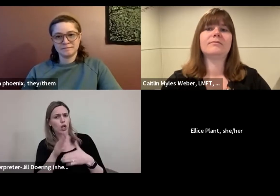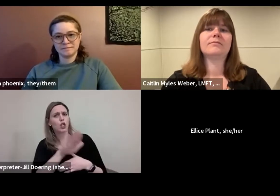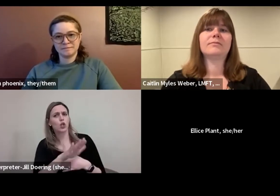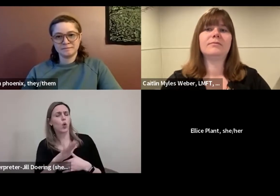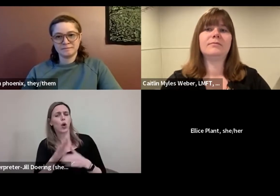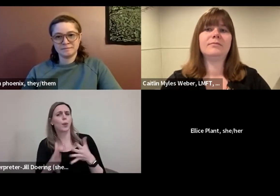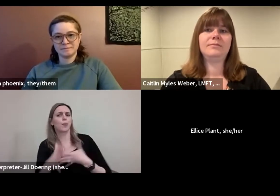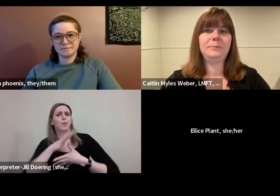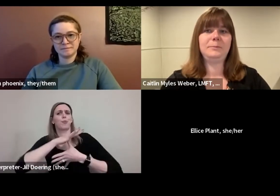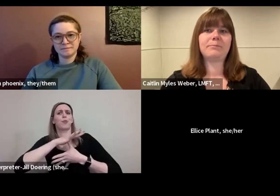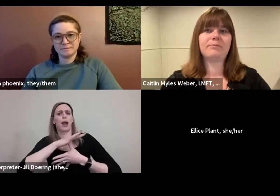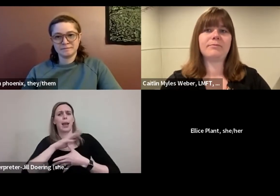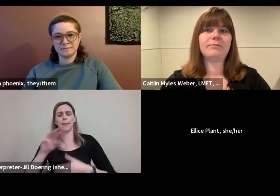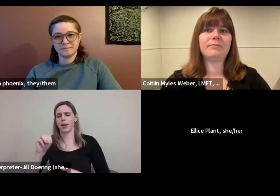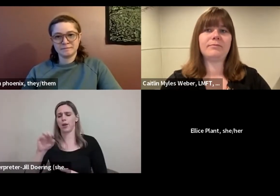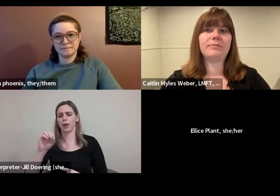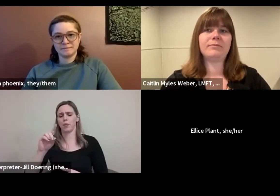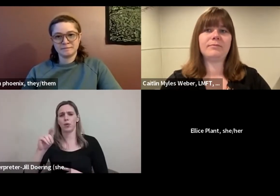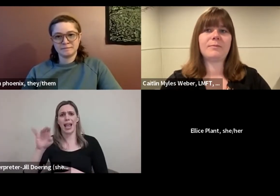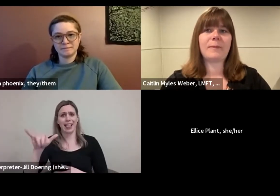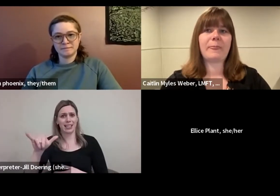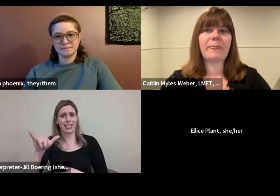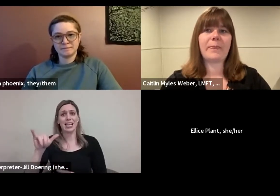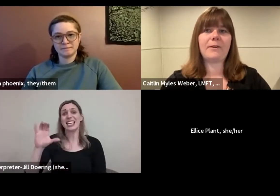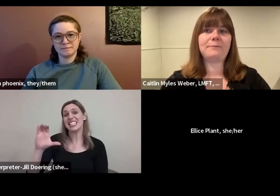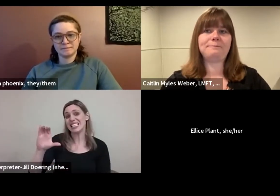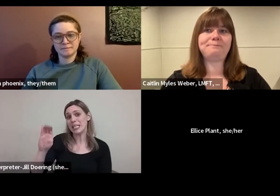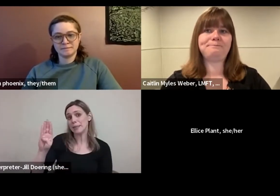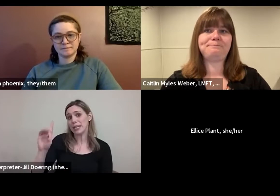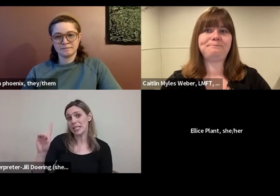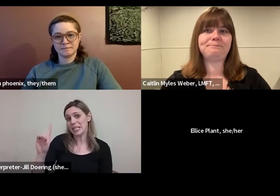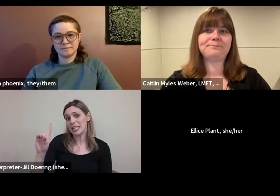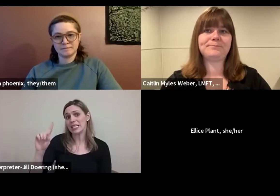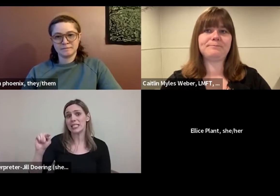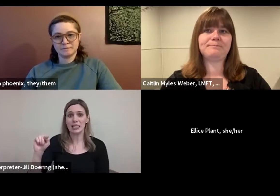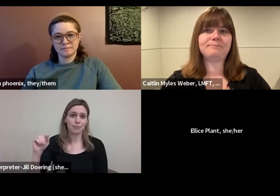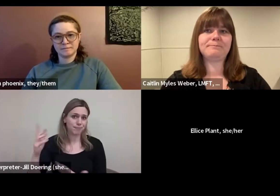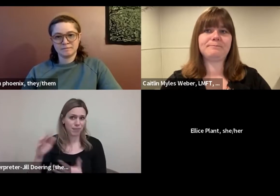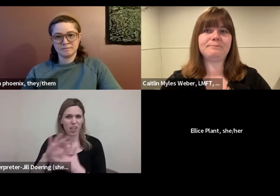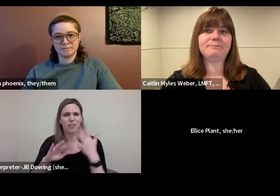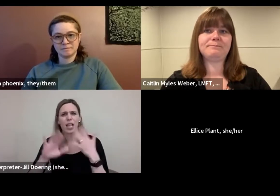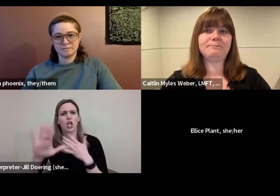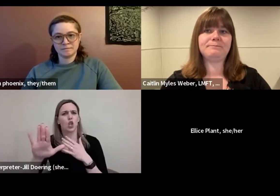So like CBT, DBT and put those terms into some lay people's, you know, language